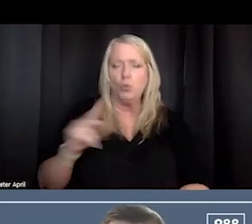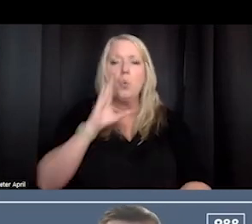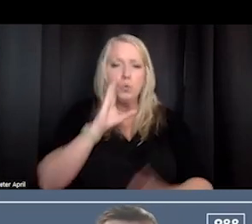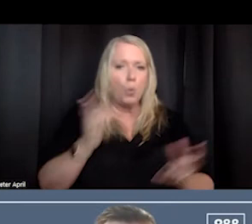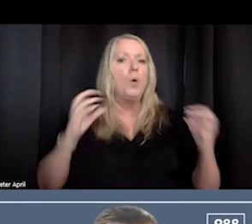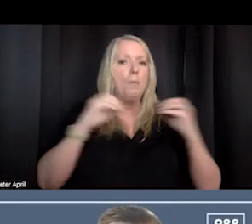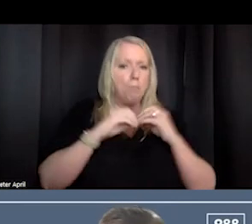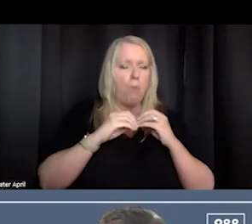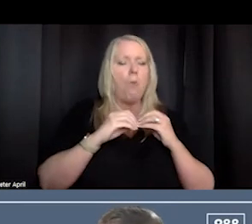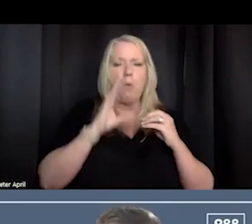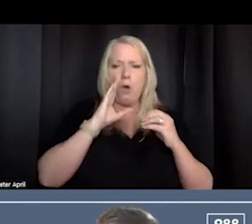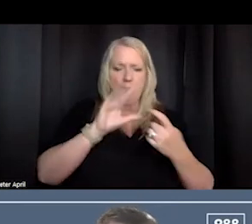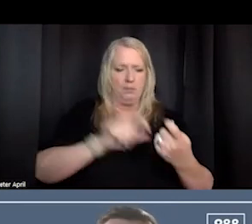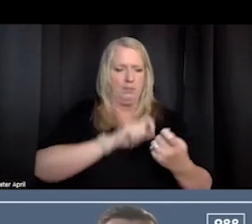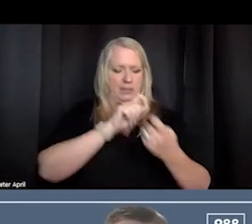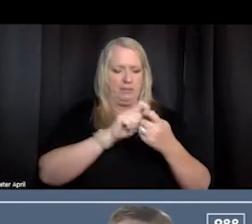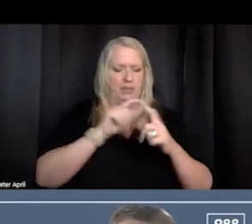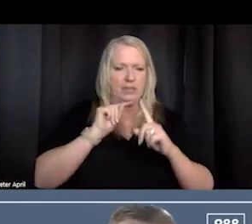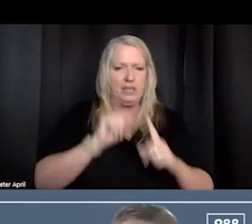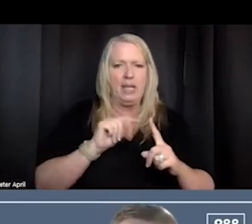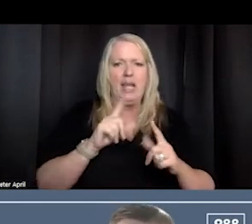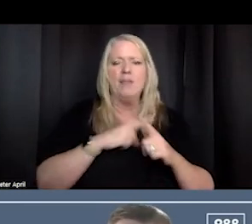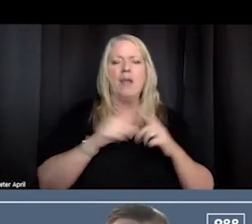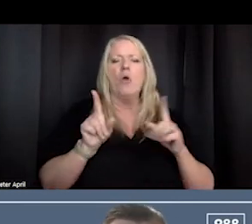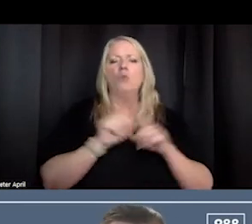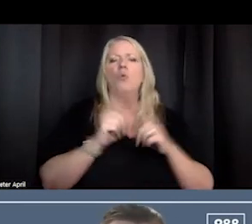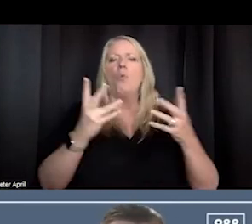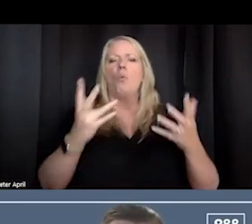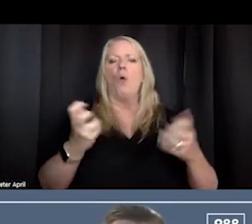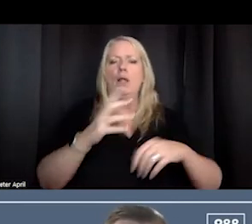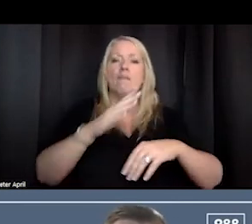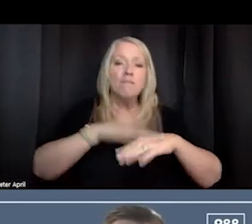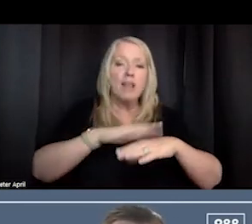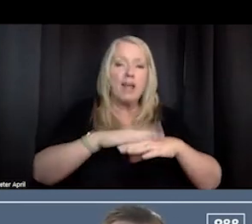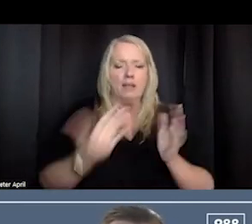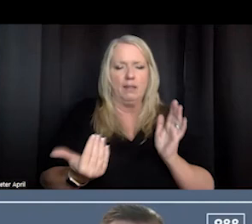ON THAT SPECIFICALLY. AND THEN ALSO WANTED TO FLAG AGAIN FOR, FOR EVERYONE ON THE CALL,